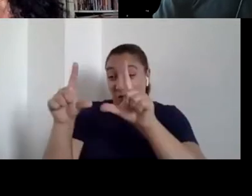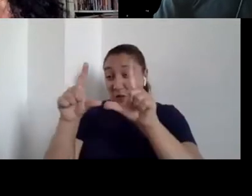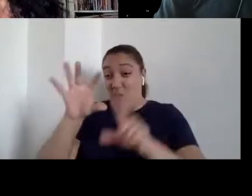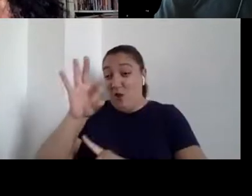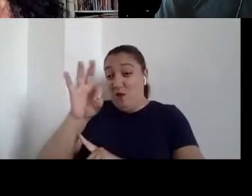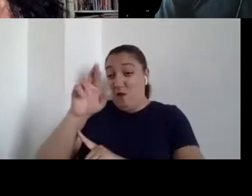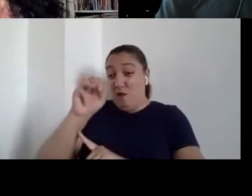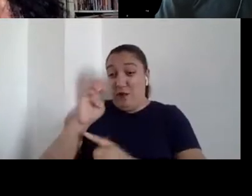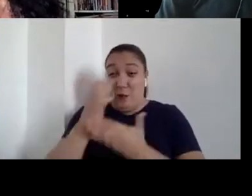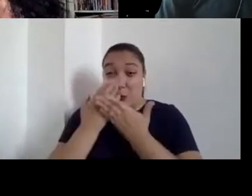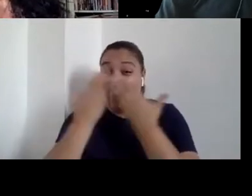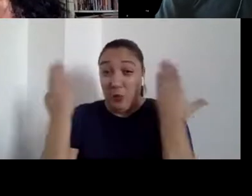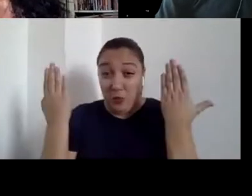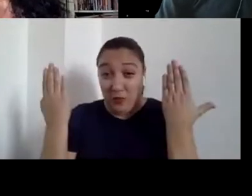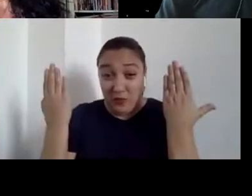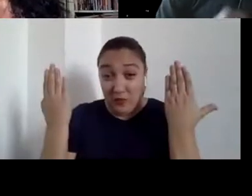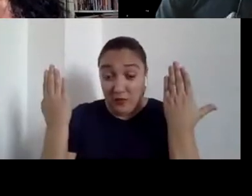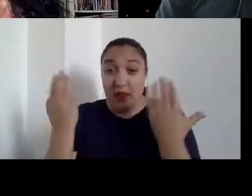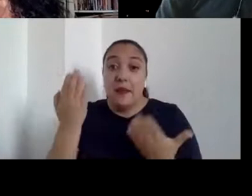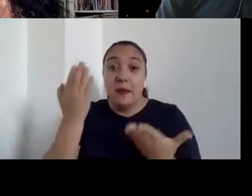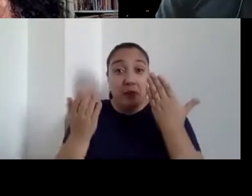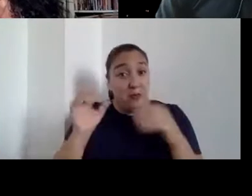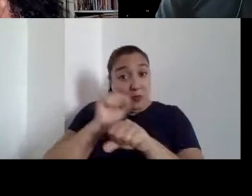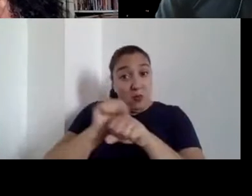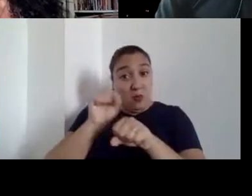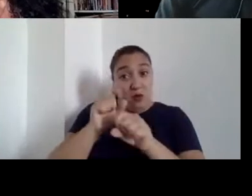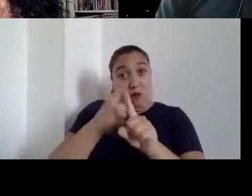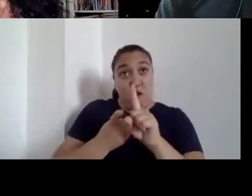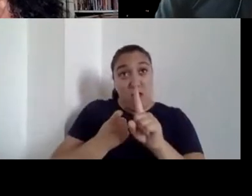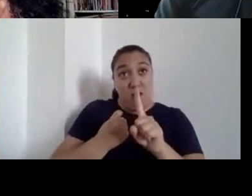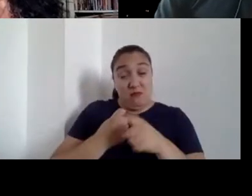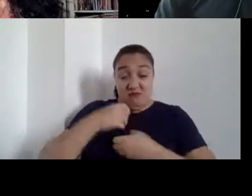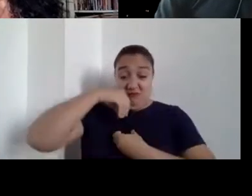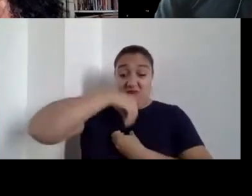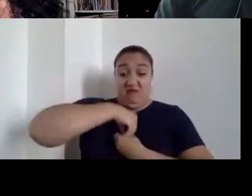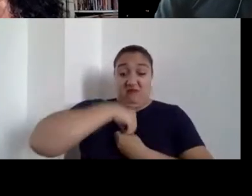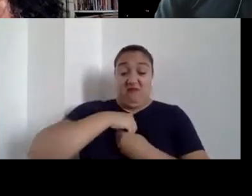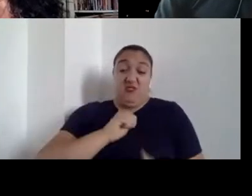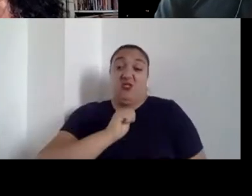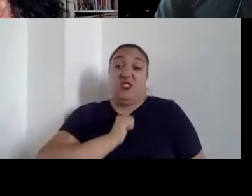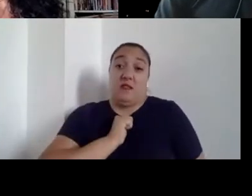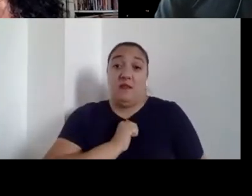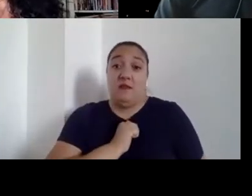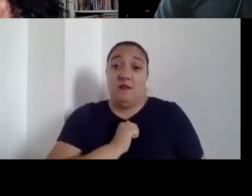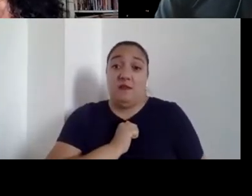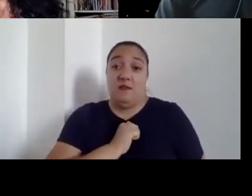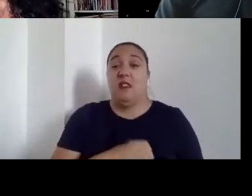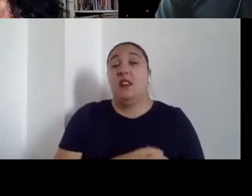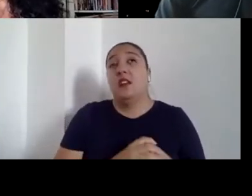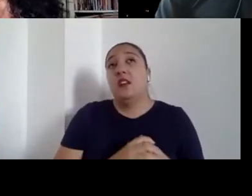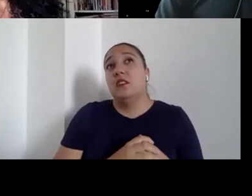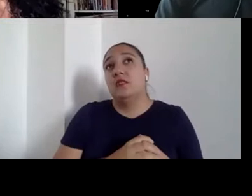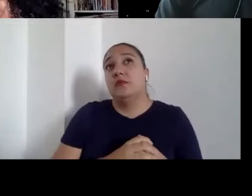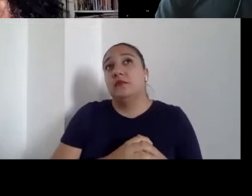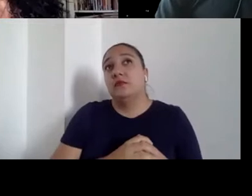the work actually might be coming from yourself if we're considering, I guess these